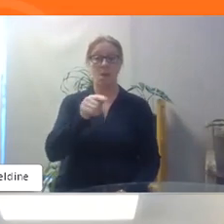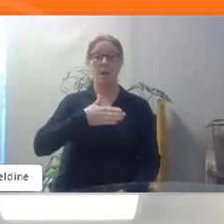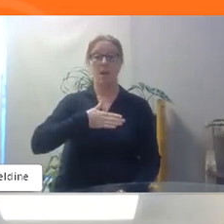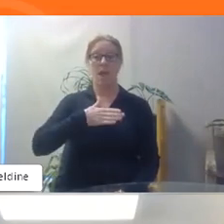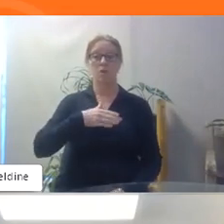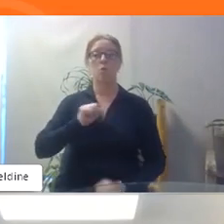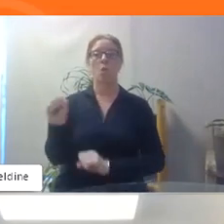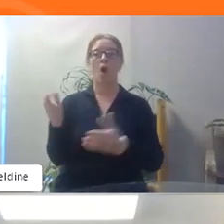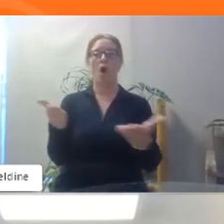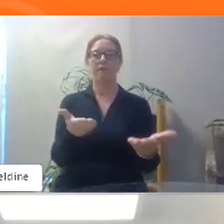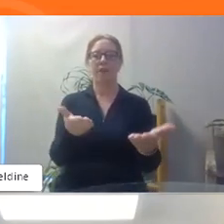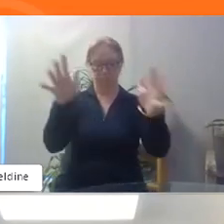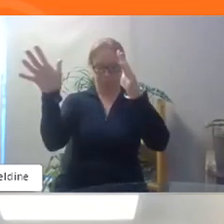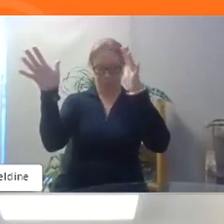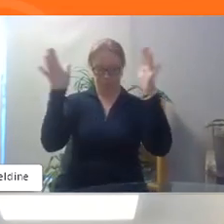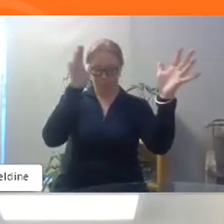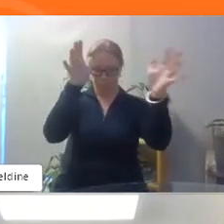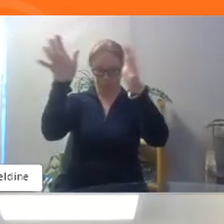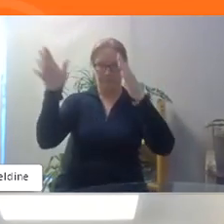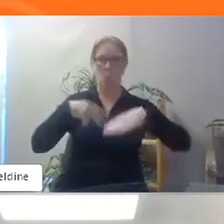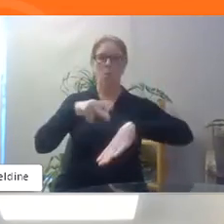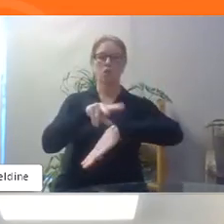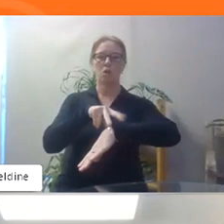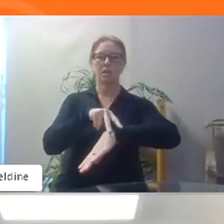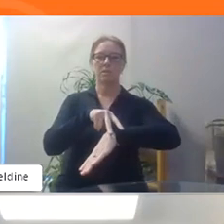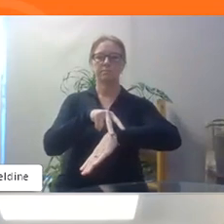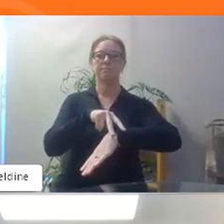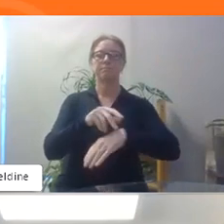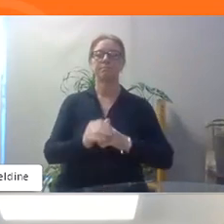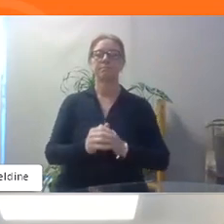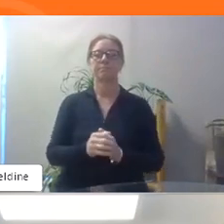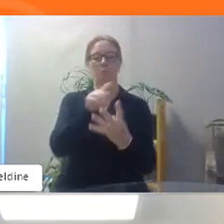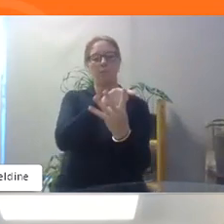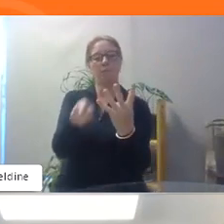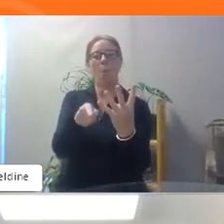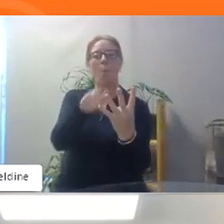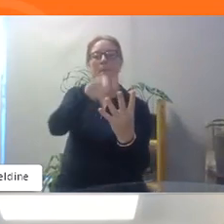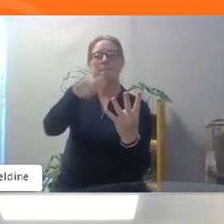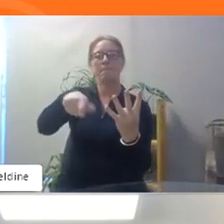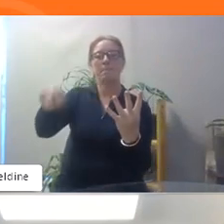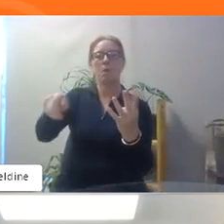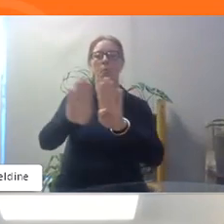a big round of applause for Dr Vijaya, Missy Morton, Dr Gill Rutherford